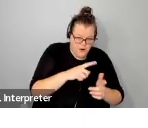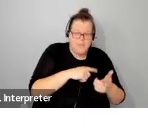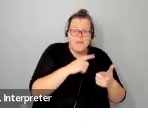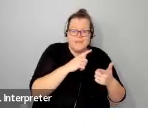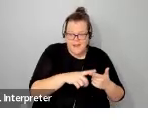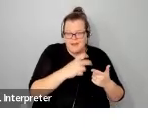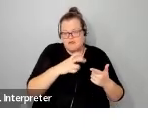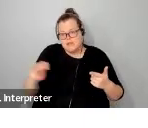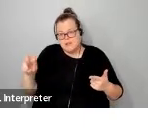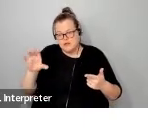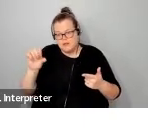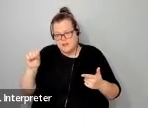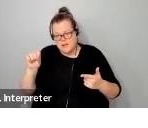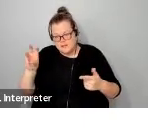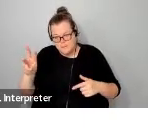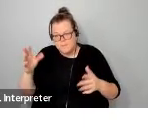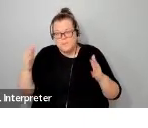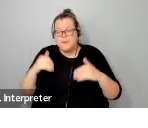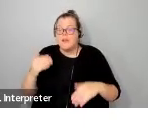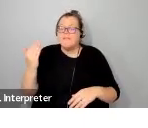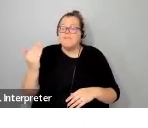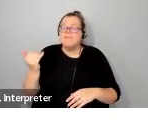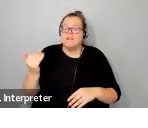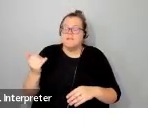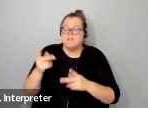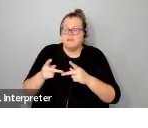Additionally, 15 spots per year for institutional